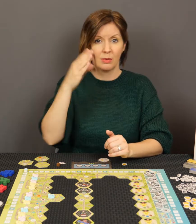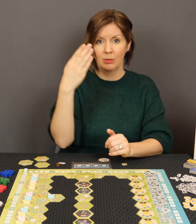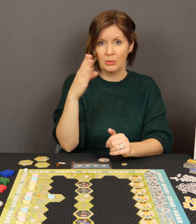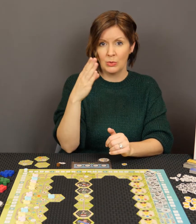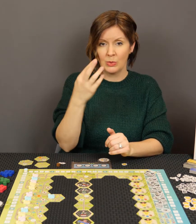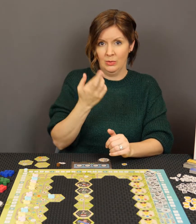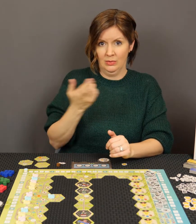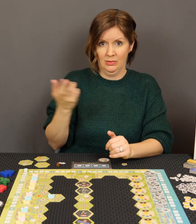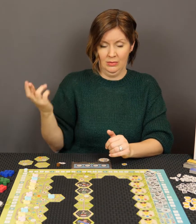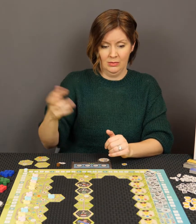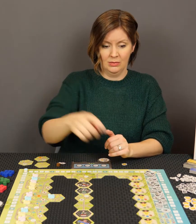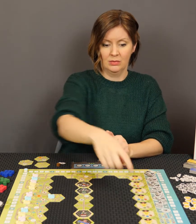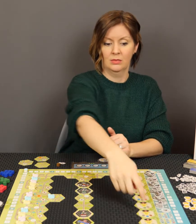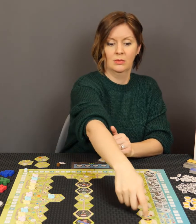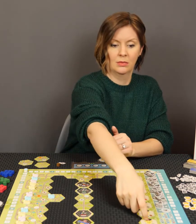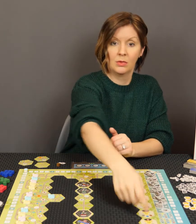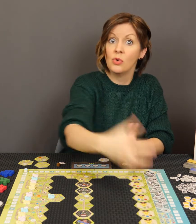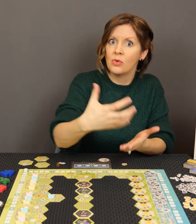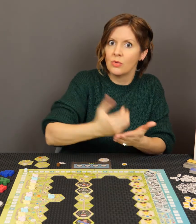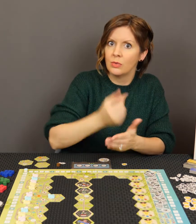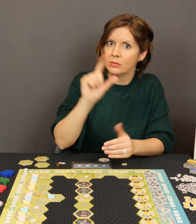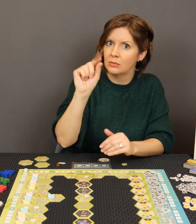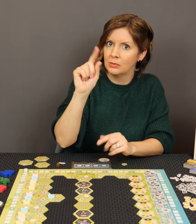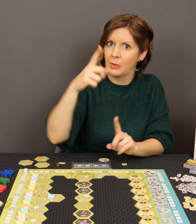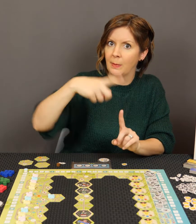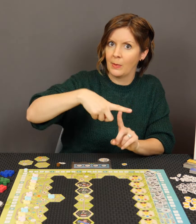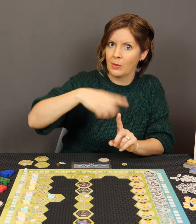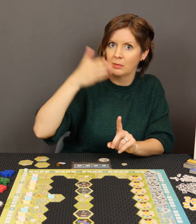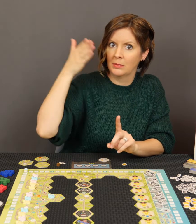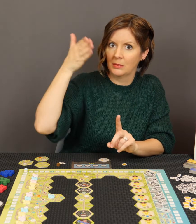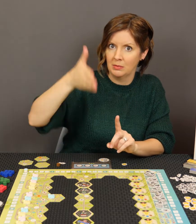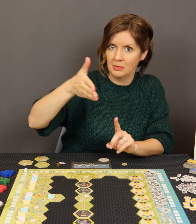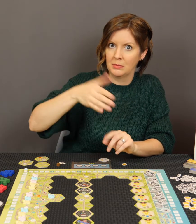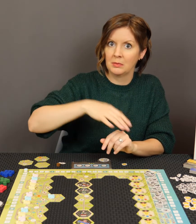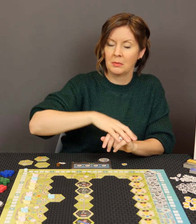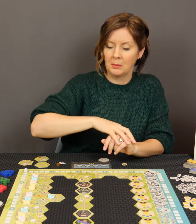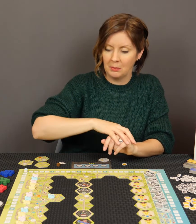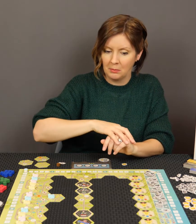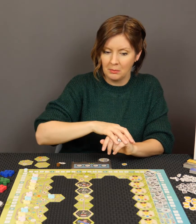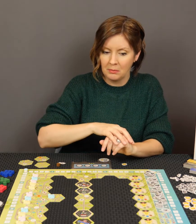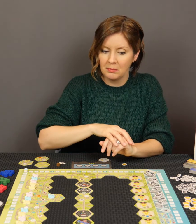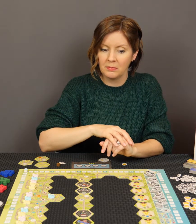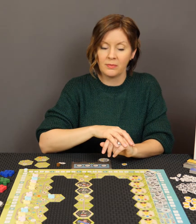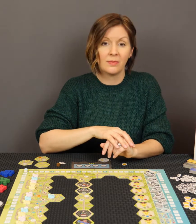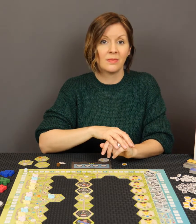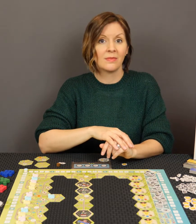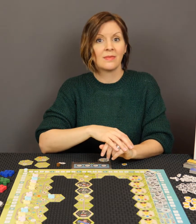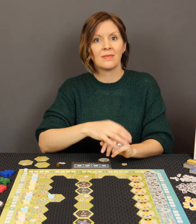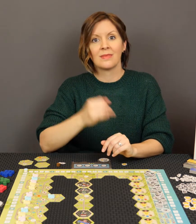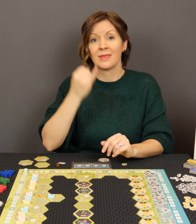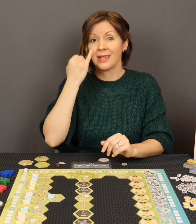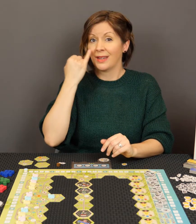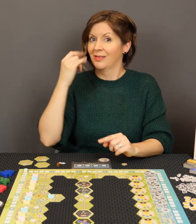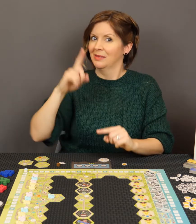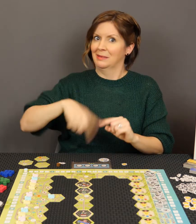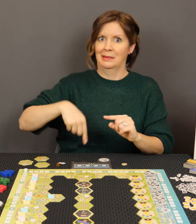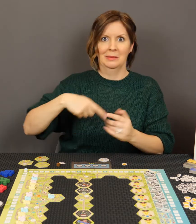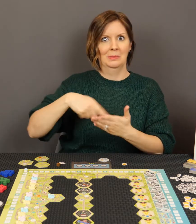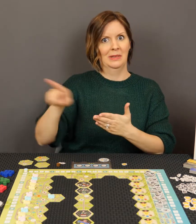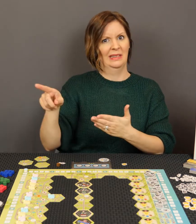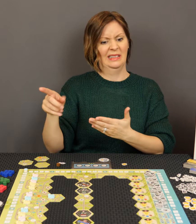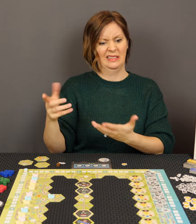case green, brown, and blue, and then earn 20 points!